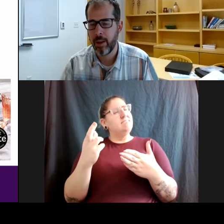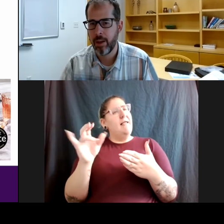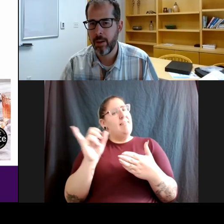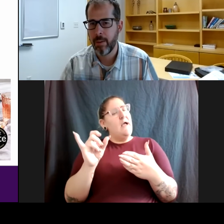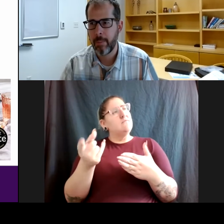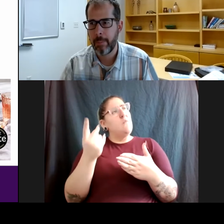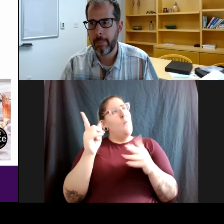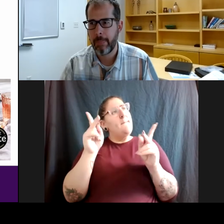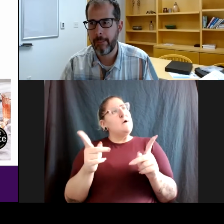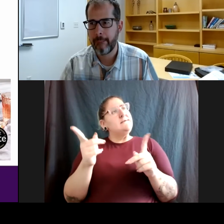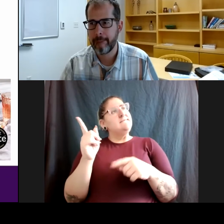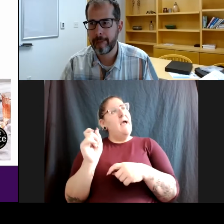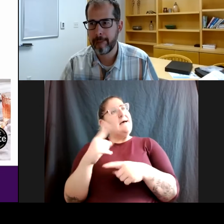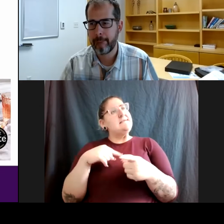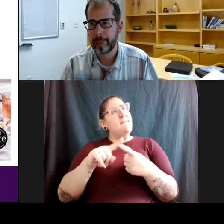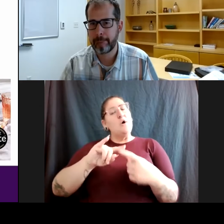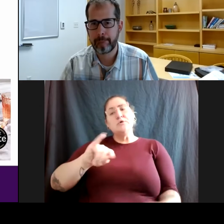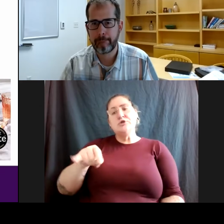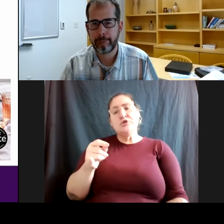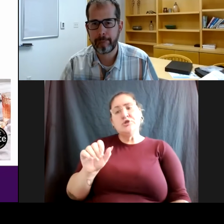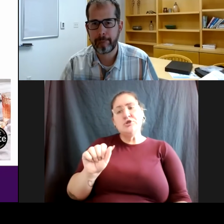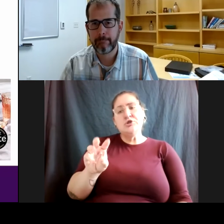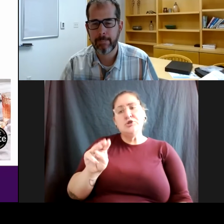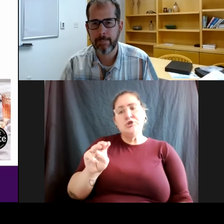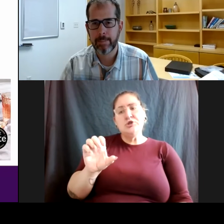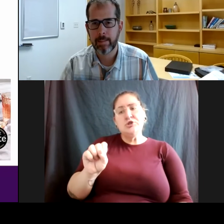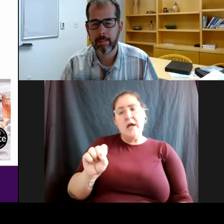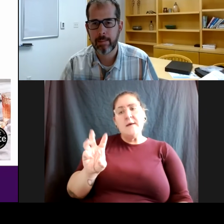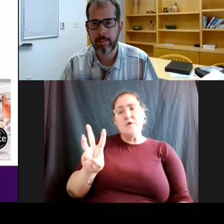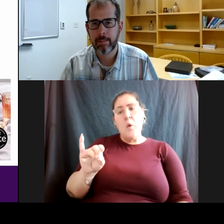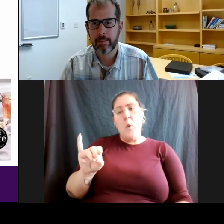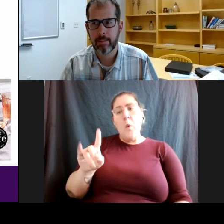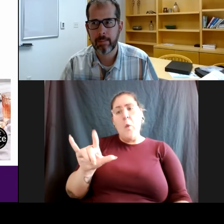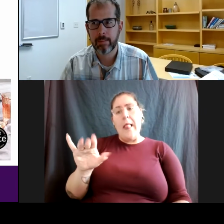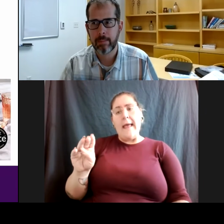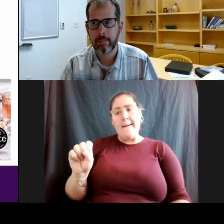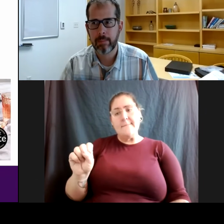Henny: Yes, I was going to post that when I come off the call and I will post those